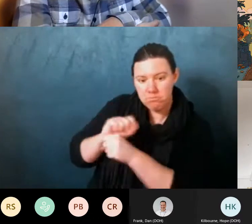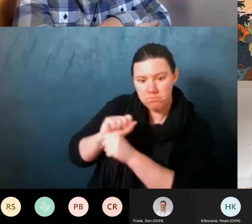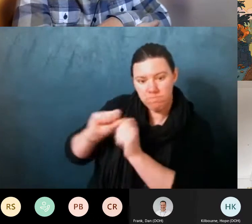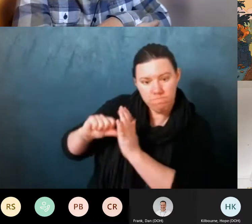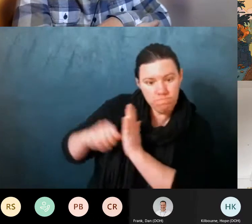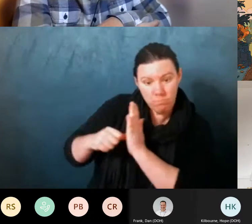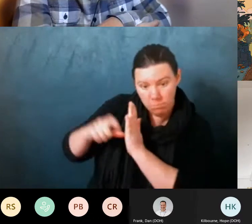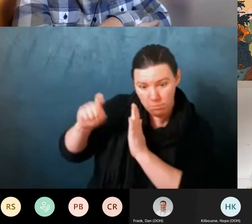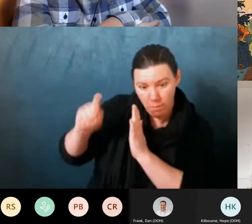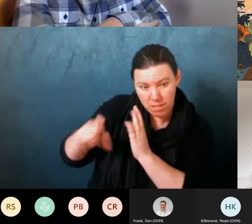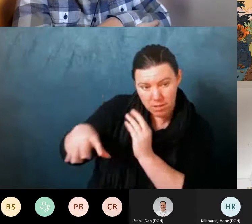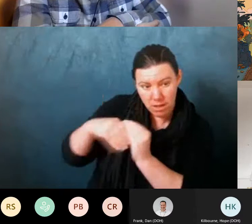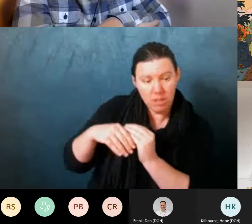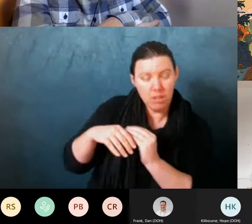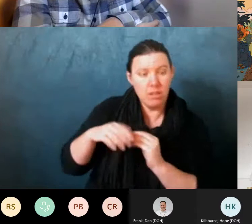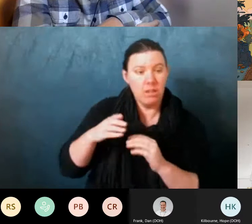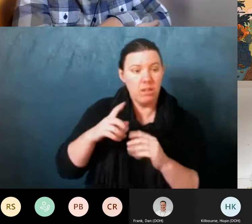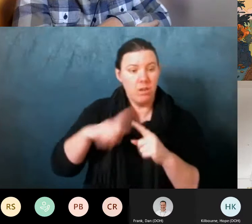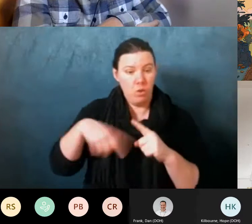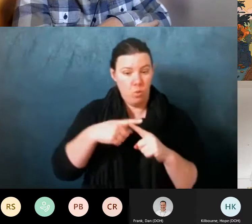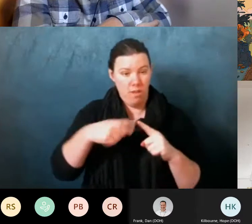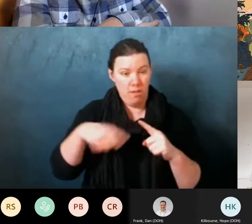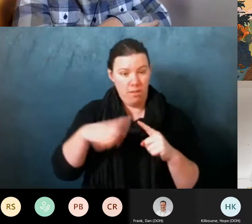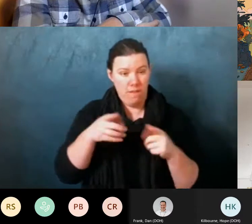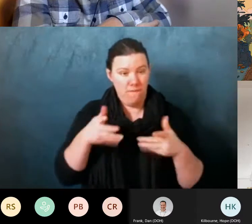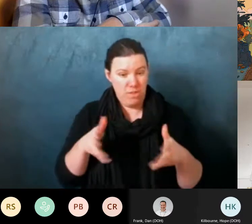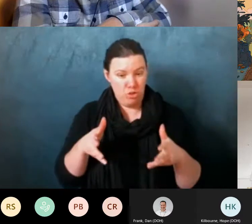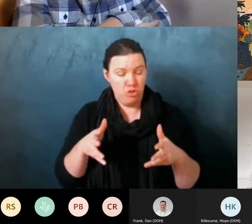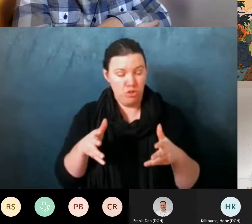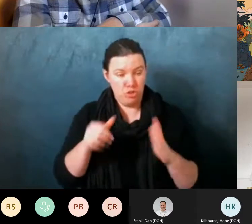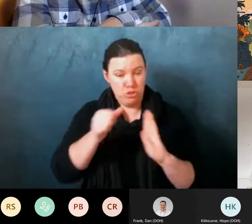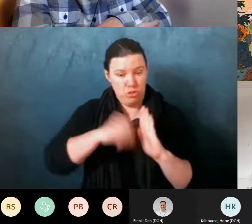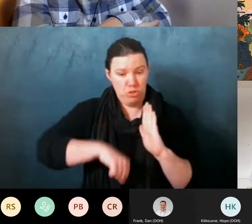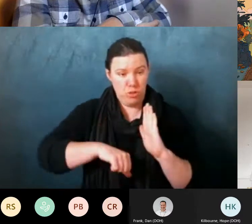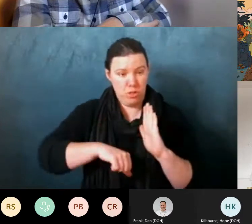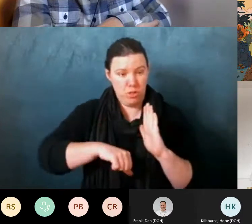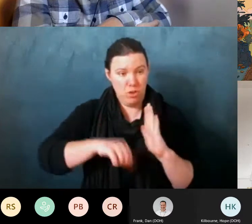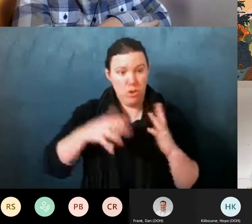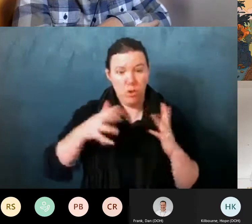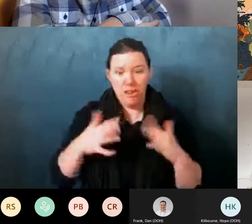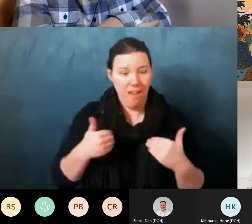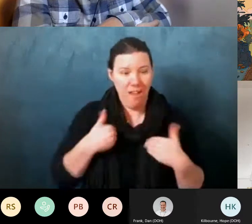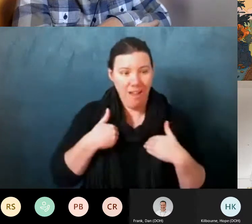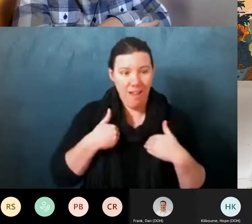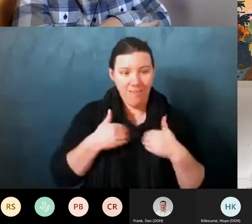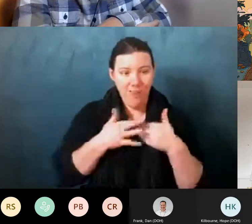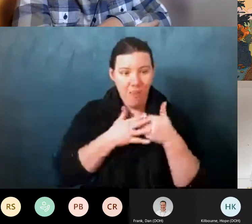there was blood caked to my head, the front of my shirt was completely covered, they didn't gown me.